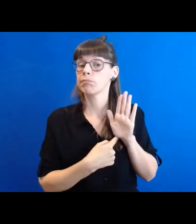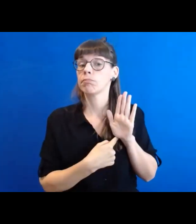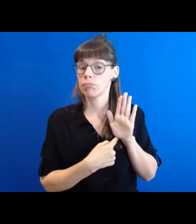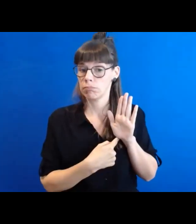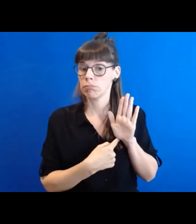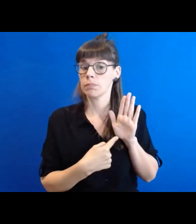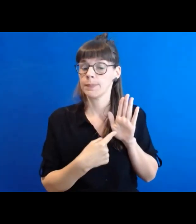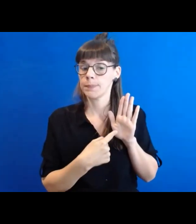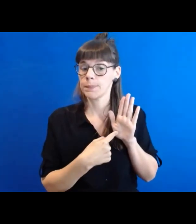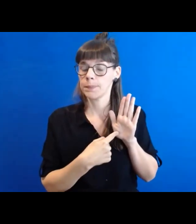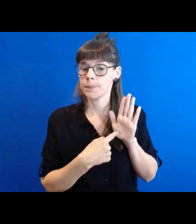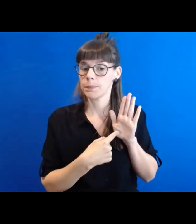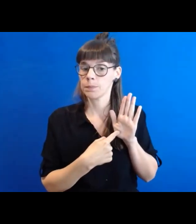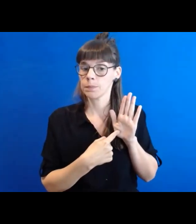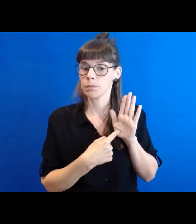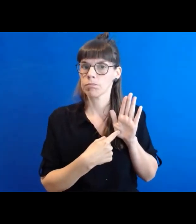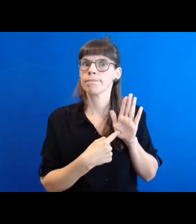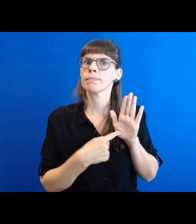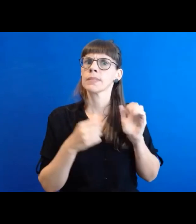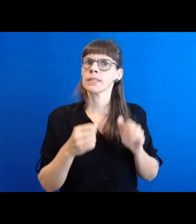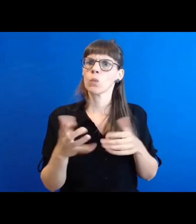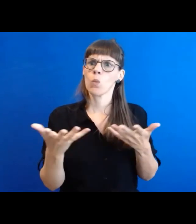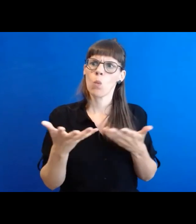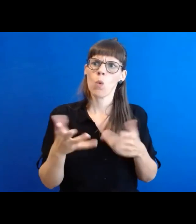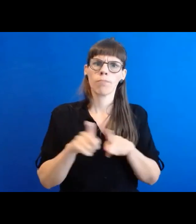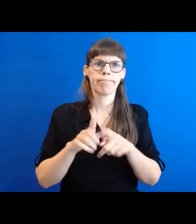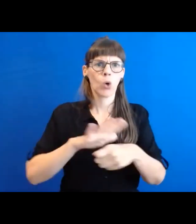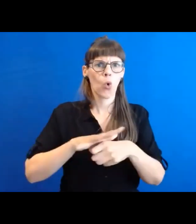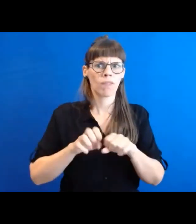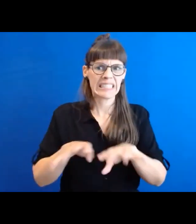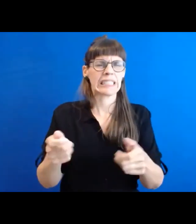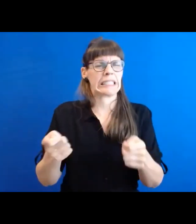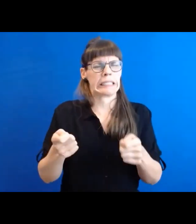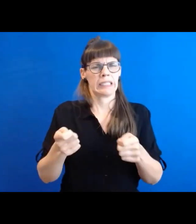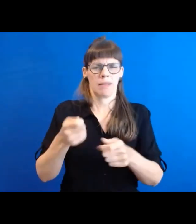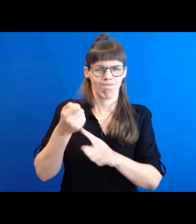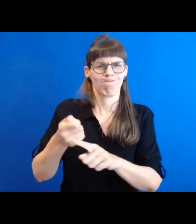. And those were the measures which